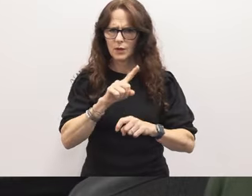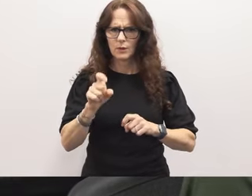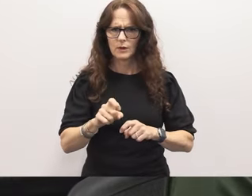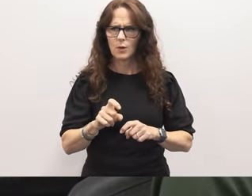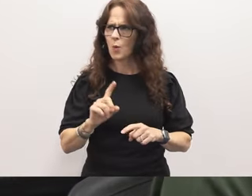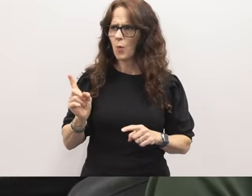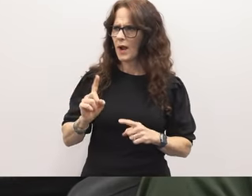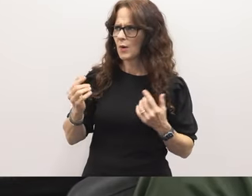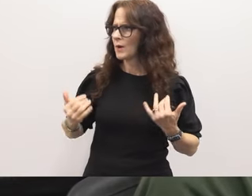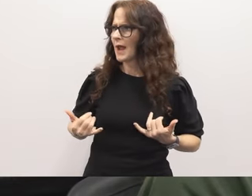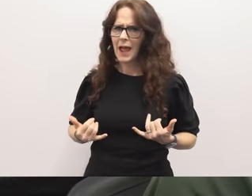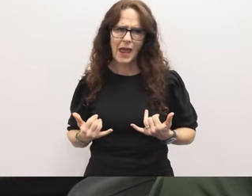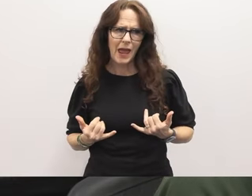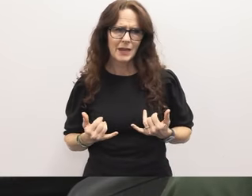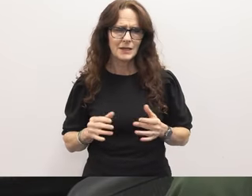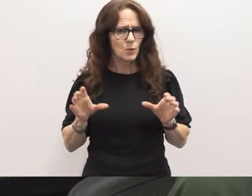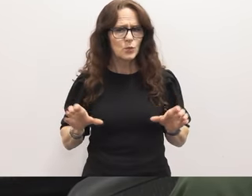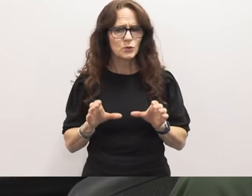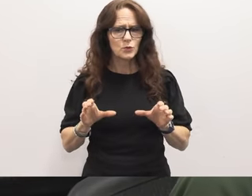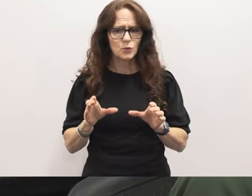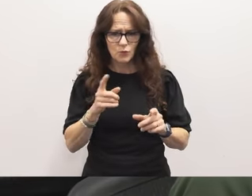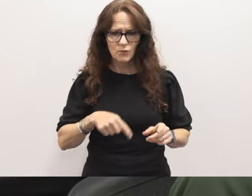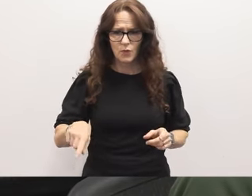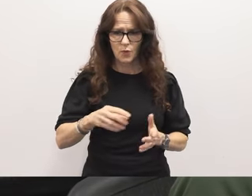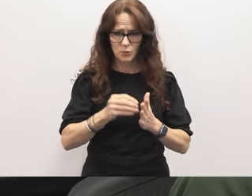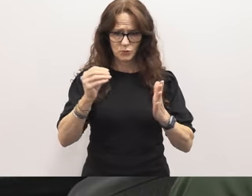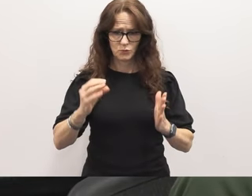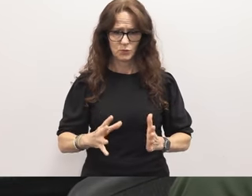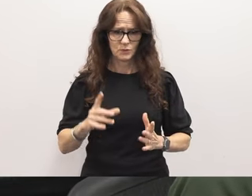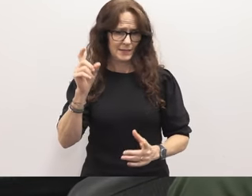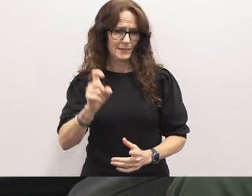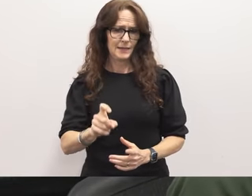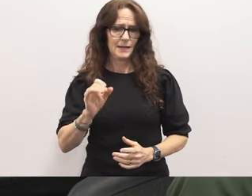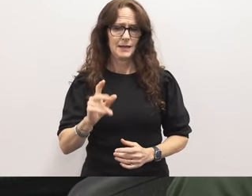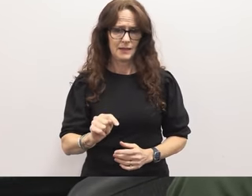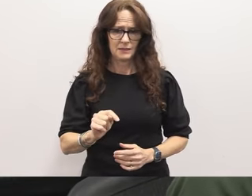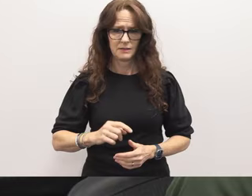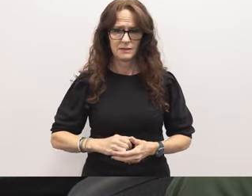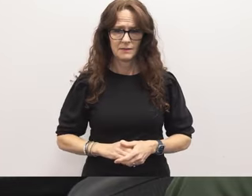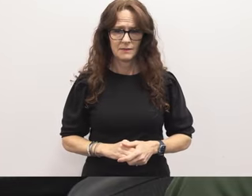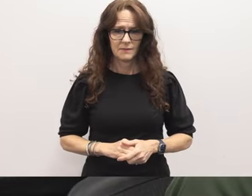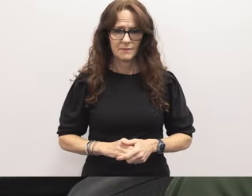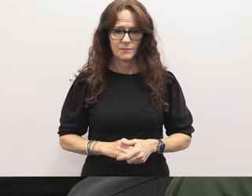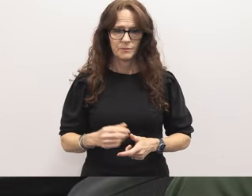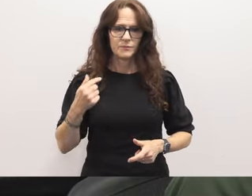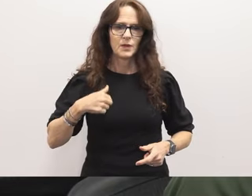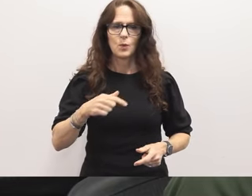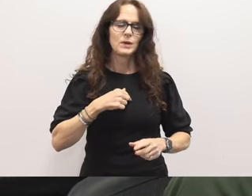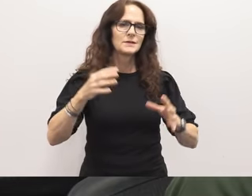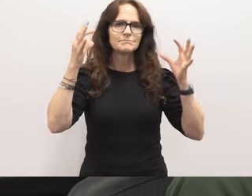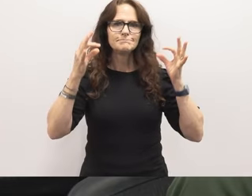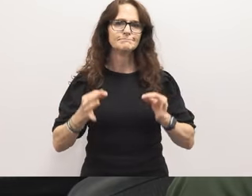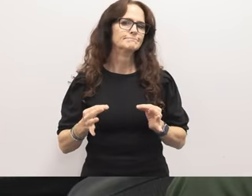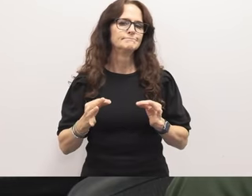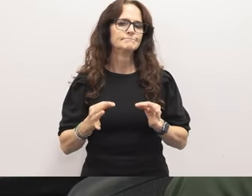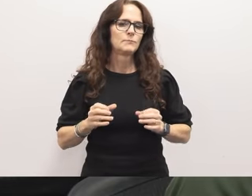What do we need to do for those students that need it? And so what we came up with was what opportunities